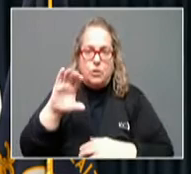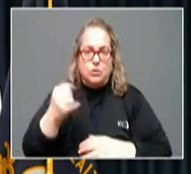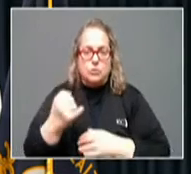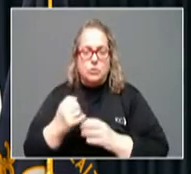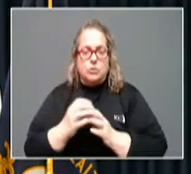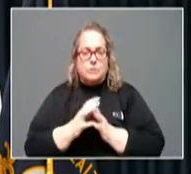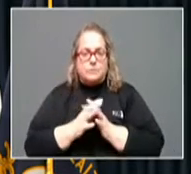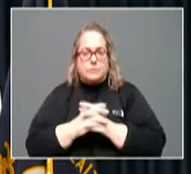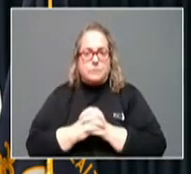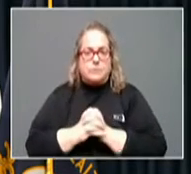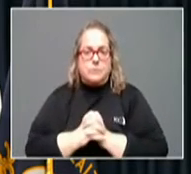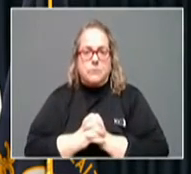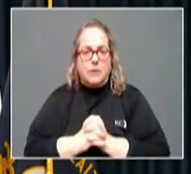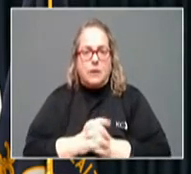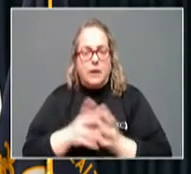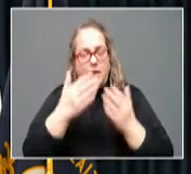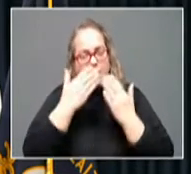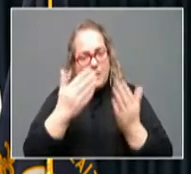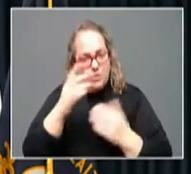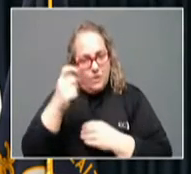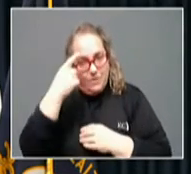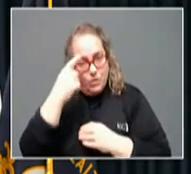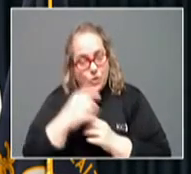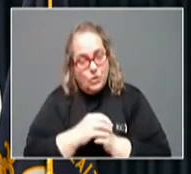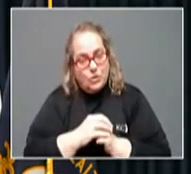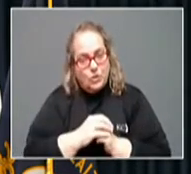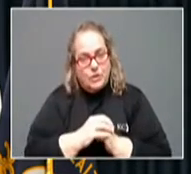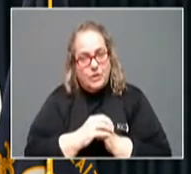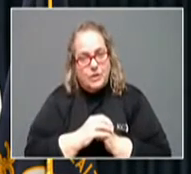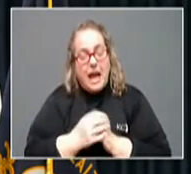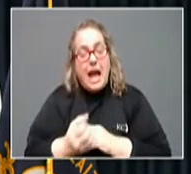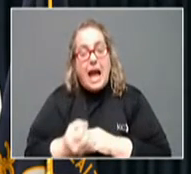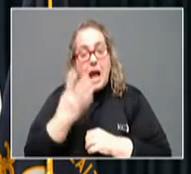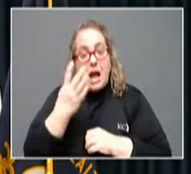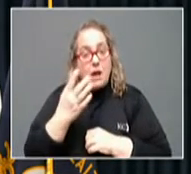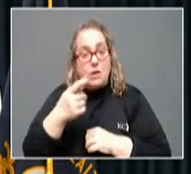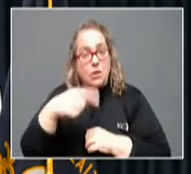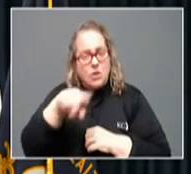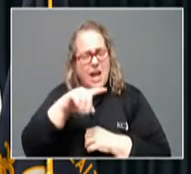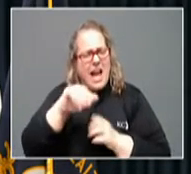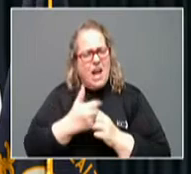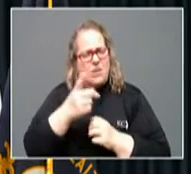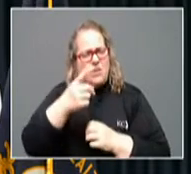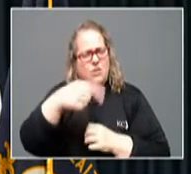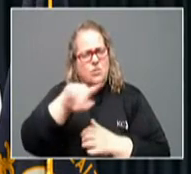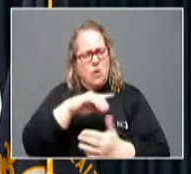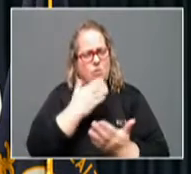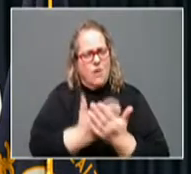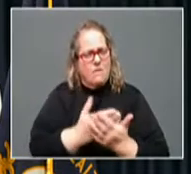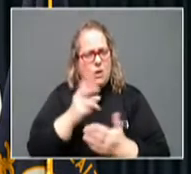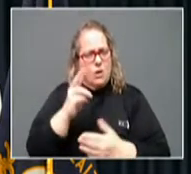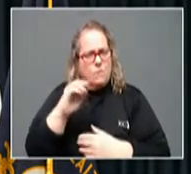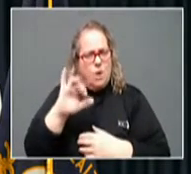Thanks Governor. Um How did you all arrive at March 14 with your projections as a point of where